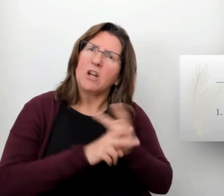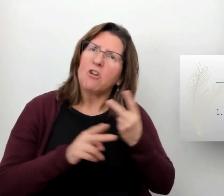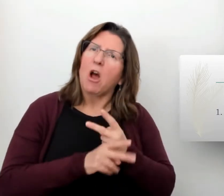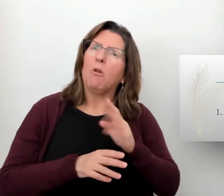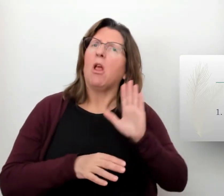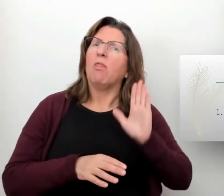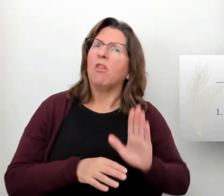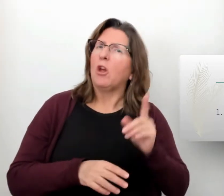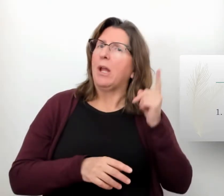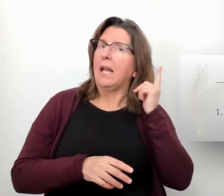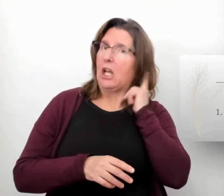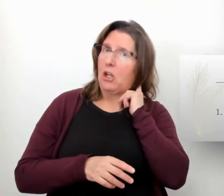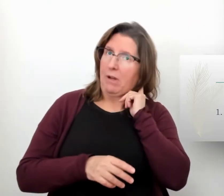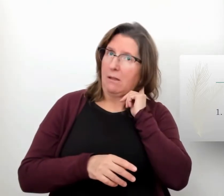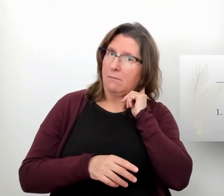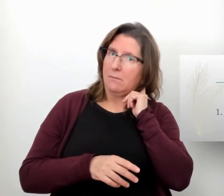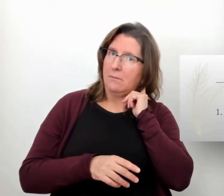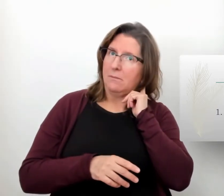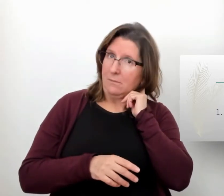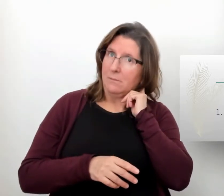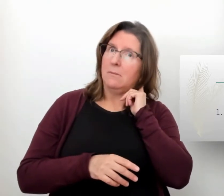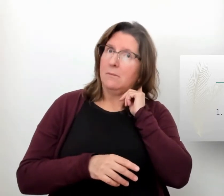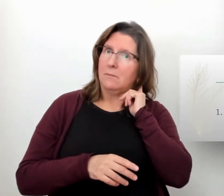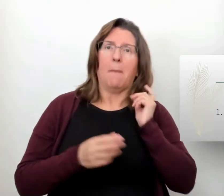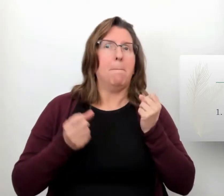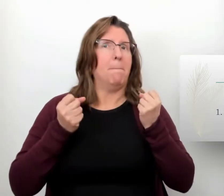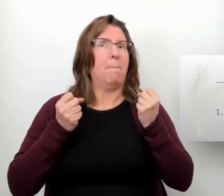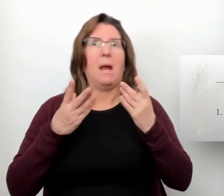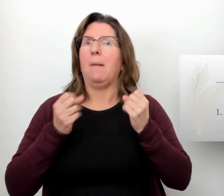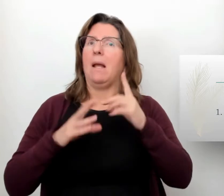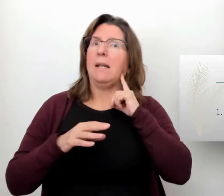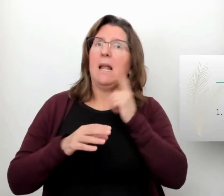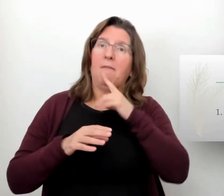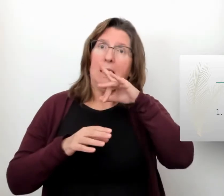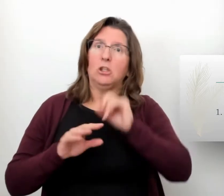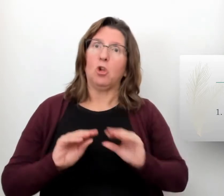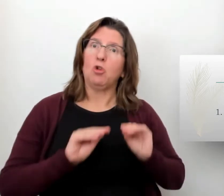During this time you'll be able to assess their level of hearing.